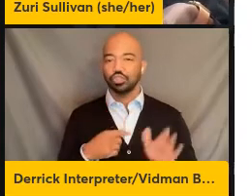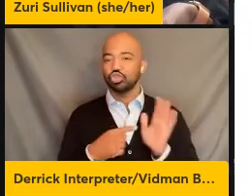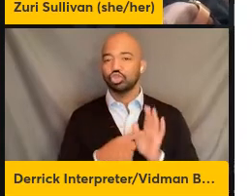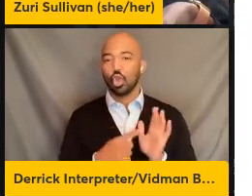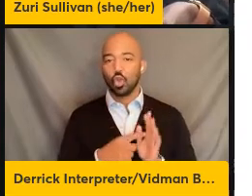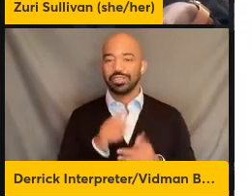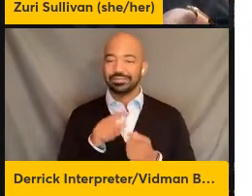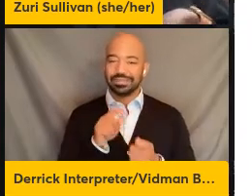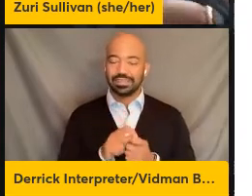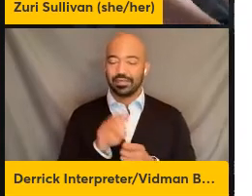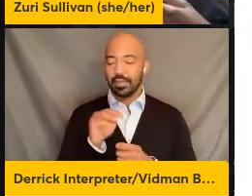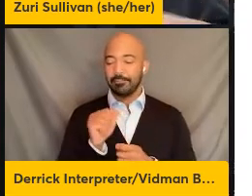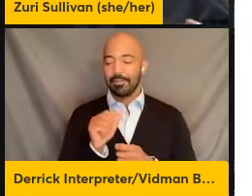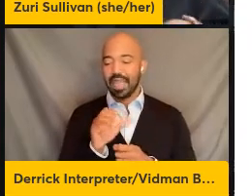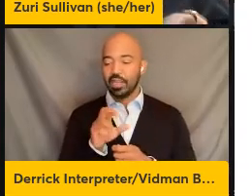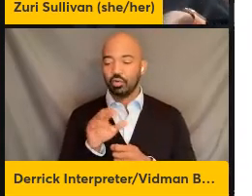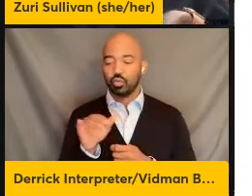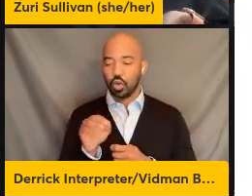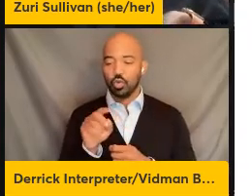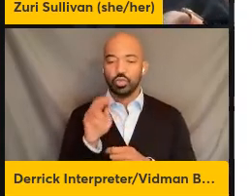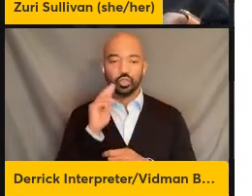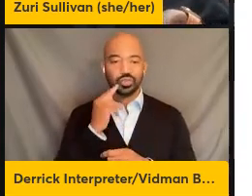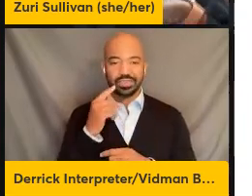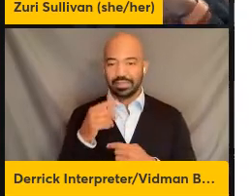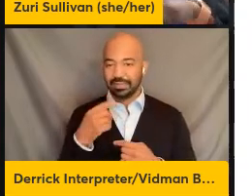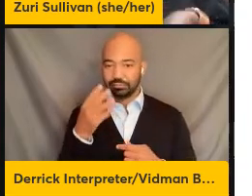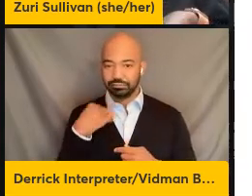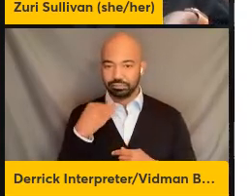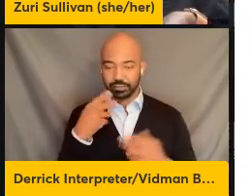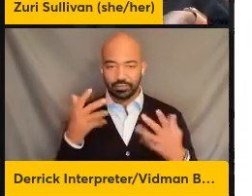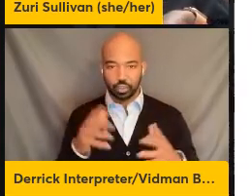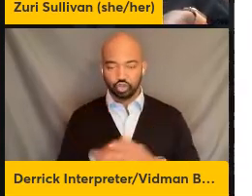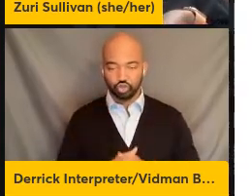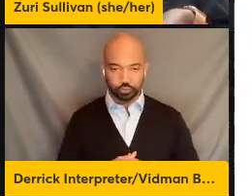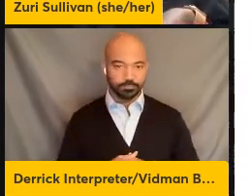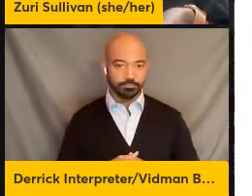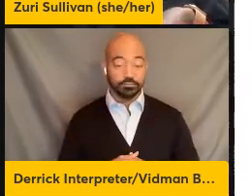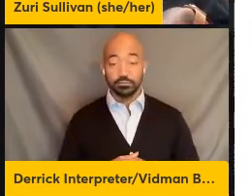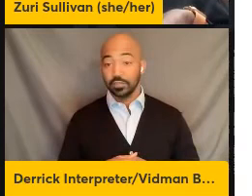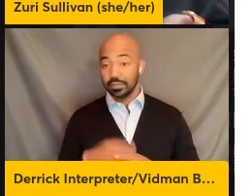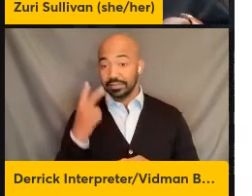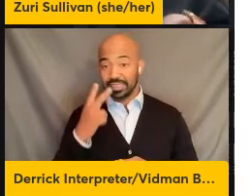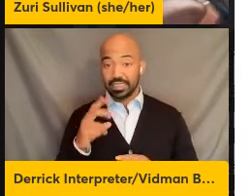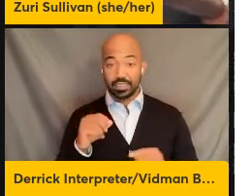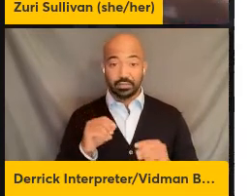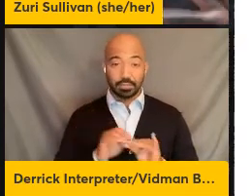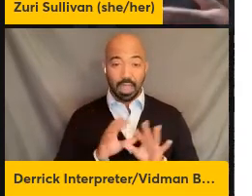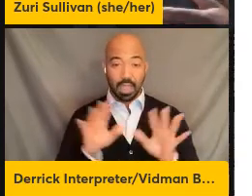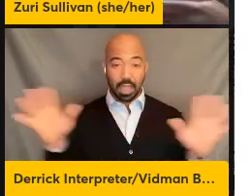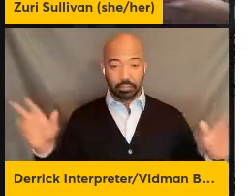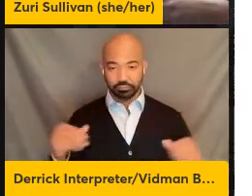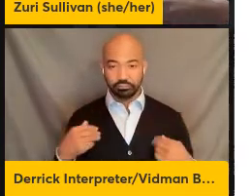macronutrient type that they digest. And so what you'll see when you look at this volcano plot is that the transcripts involved